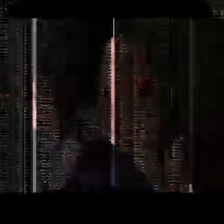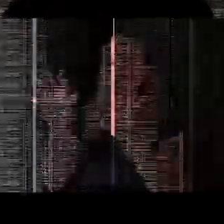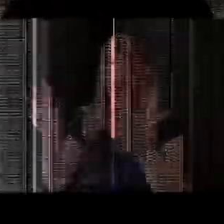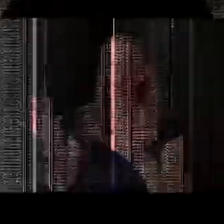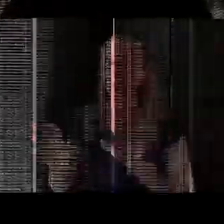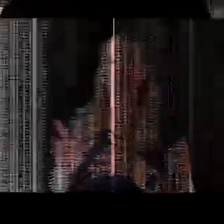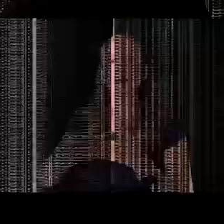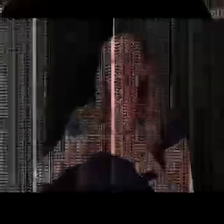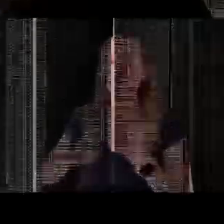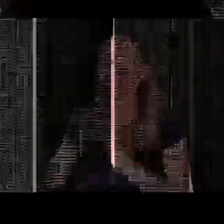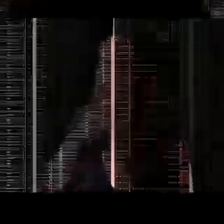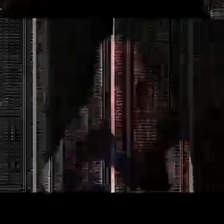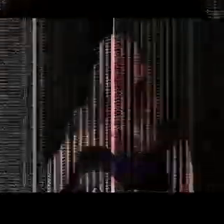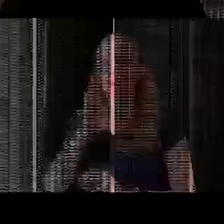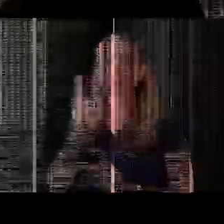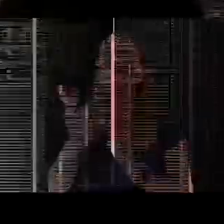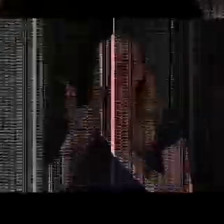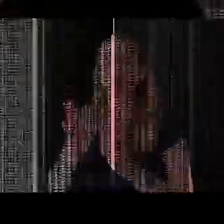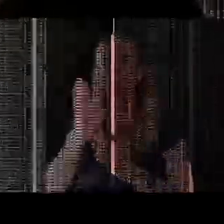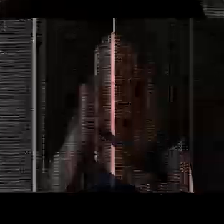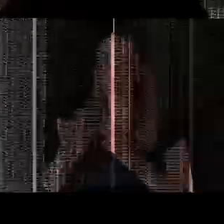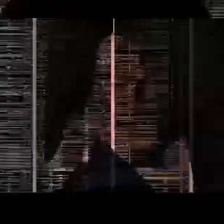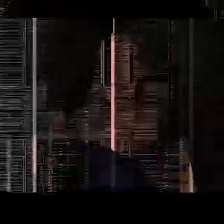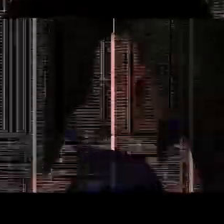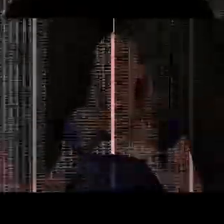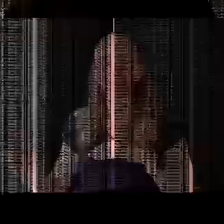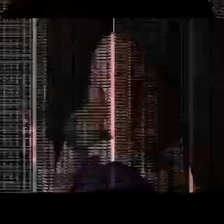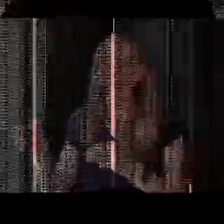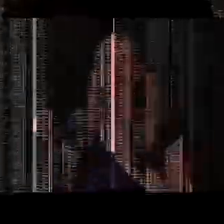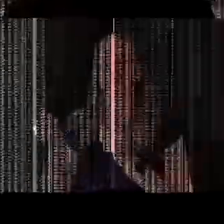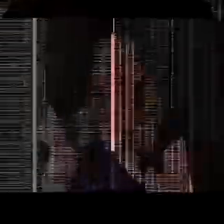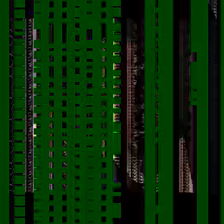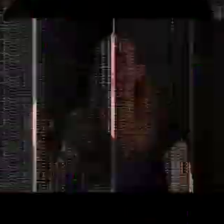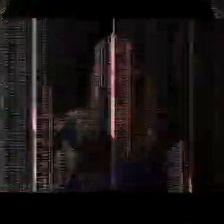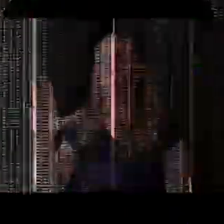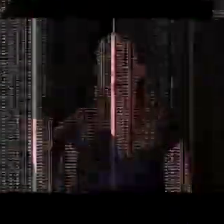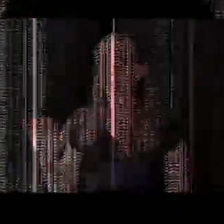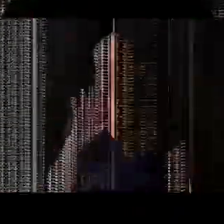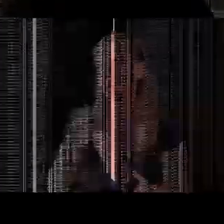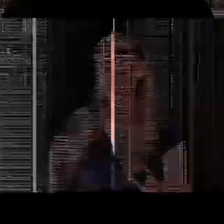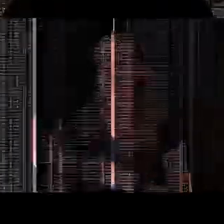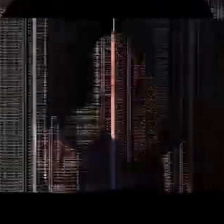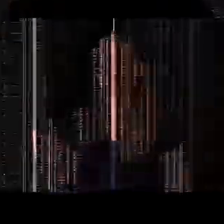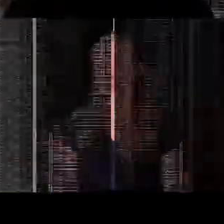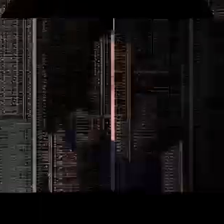And sometimes immediately. Here is what Holley shorter talks about here.